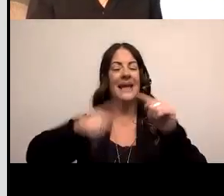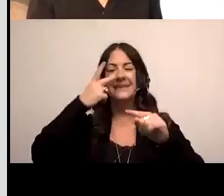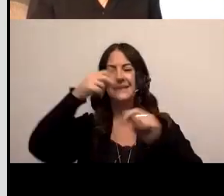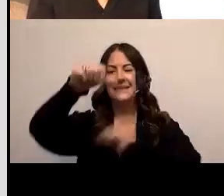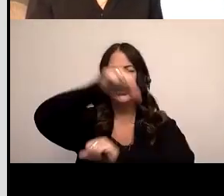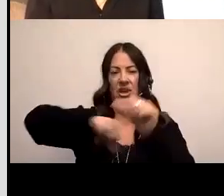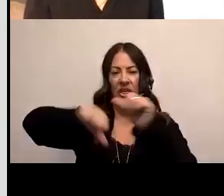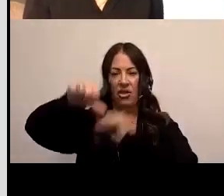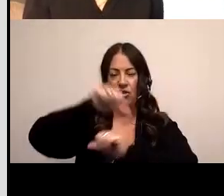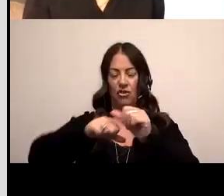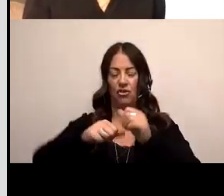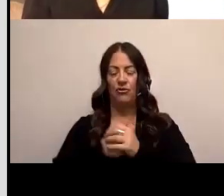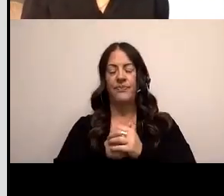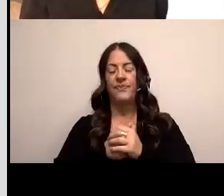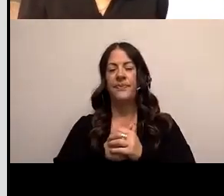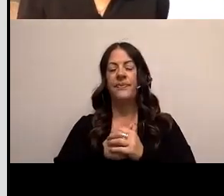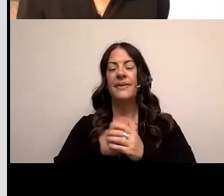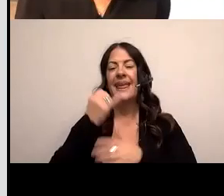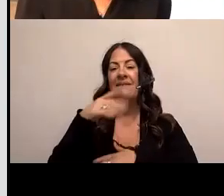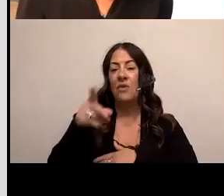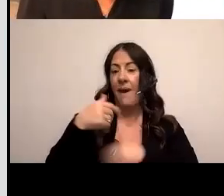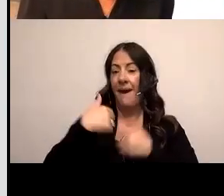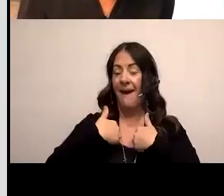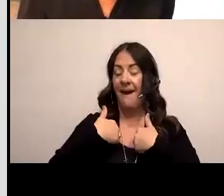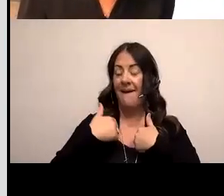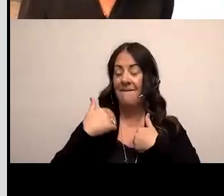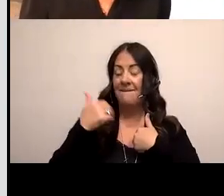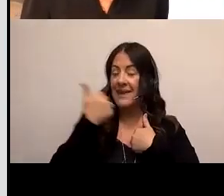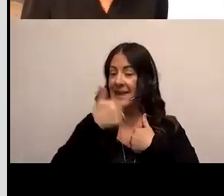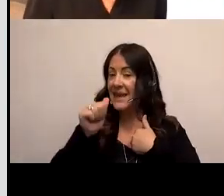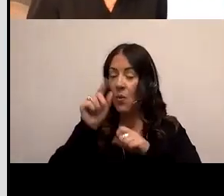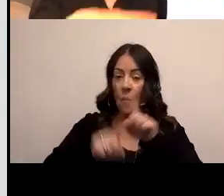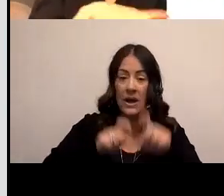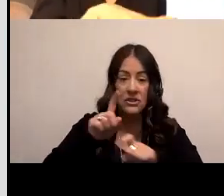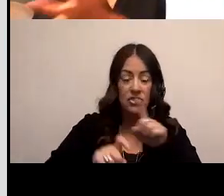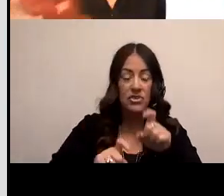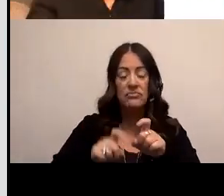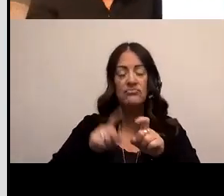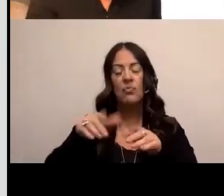QUESTIONS PLEASE PUT THEM IN THE Q AND A BOX AND JENNIFER WILL BE ASKING YOU TO PUT SOME